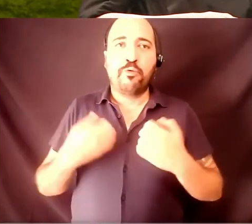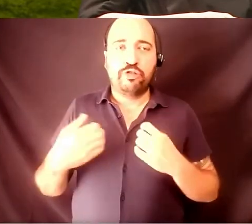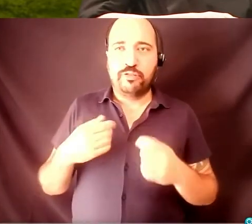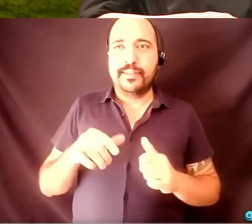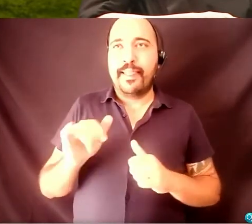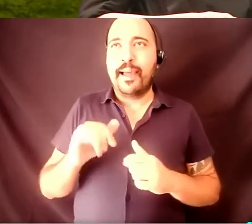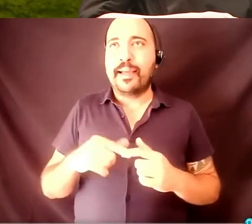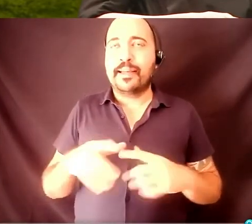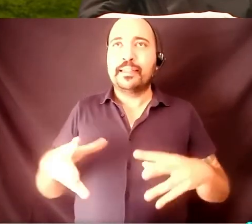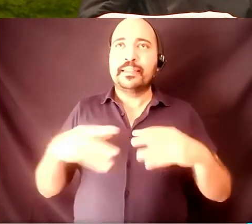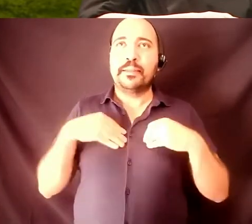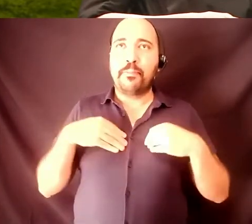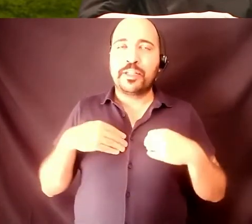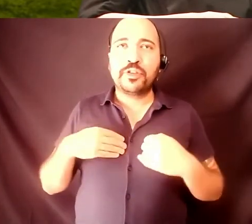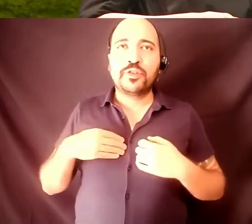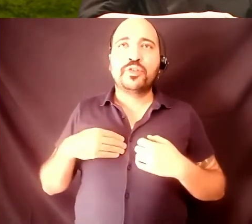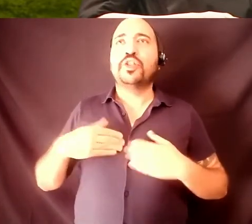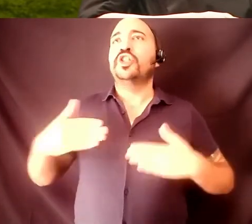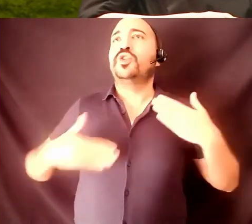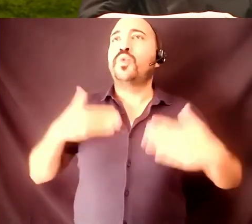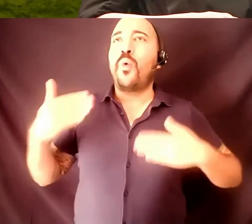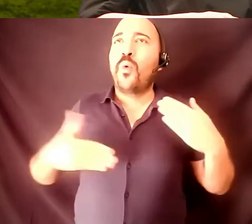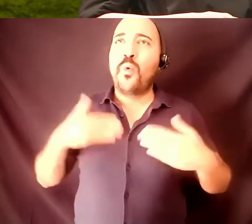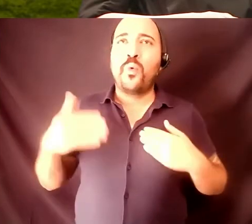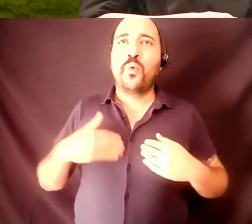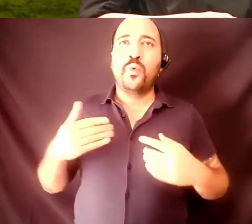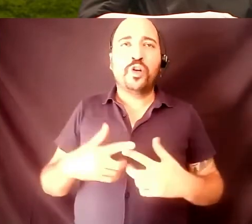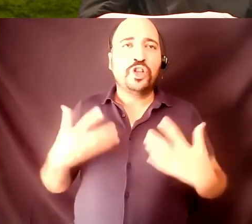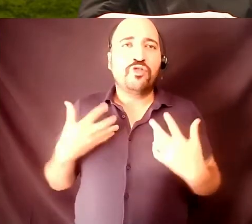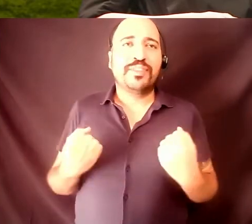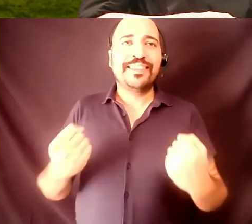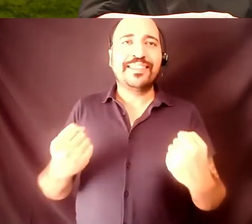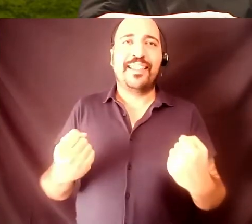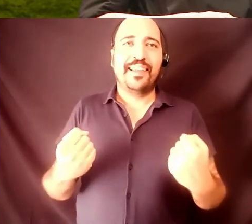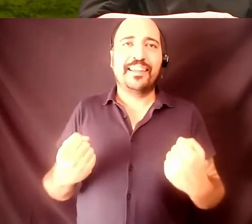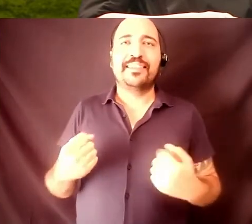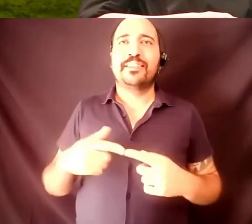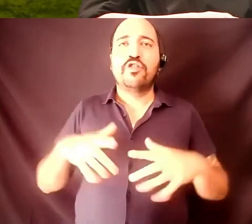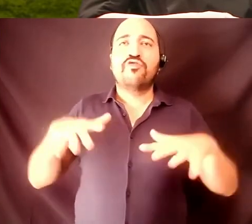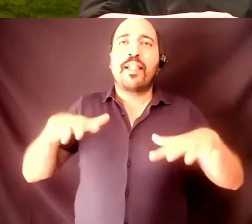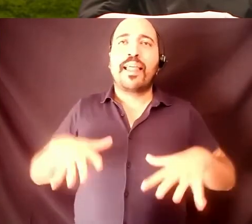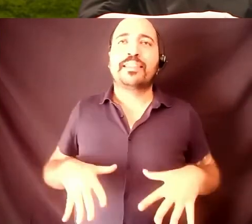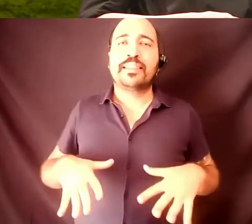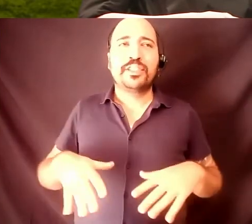Things like relaxation. Like. All these beautiful emotions that help counter the negative ones. And we can do that visually.